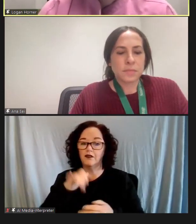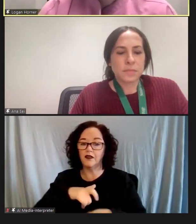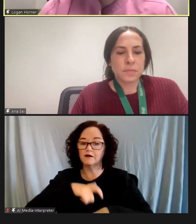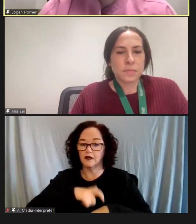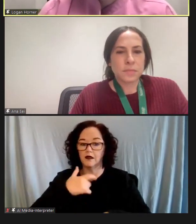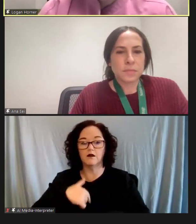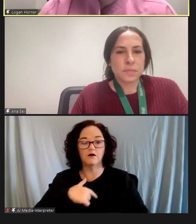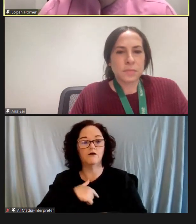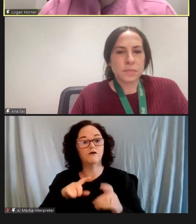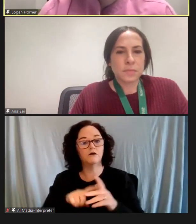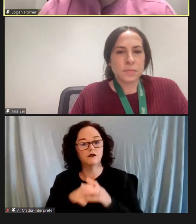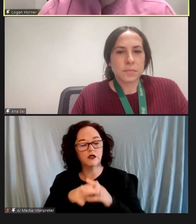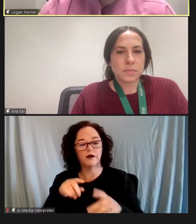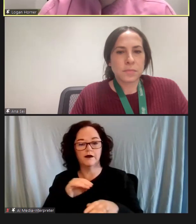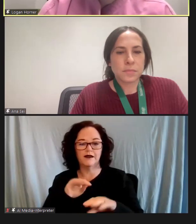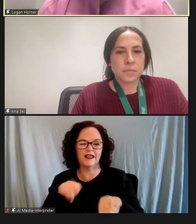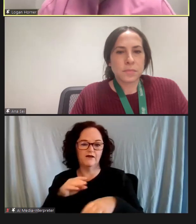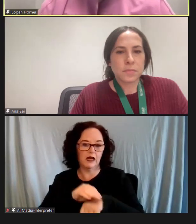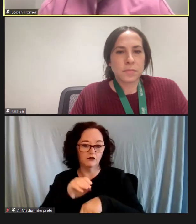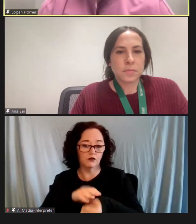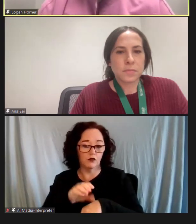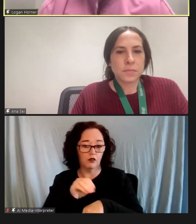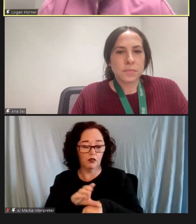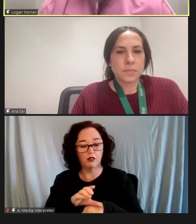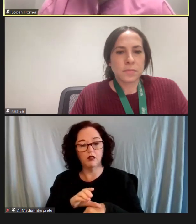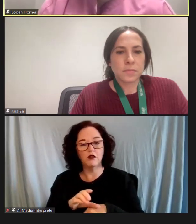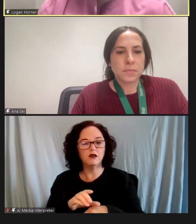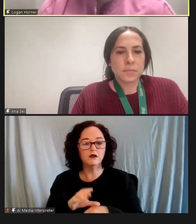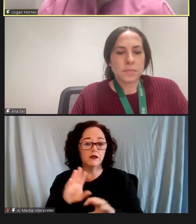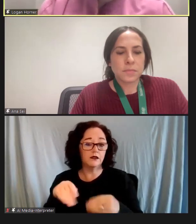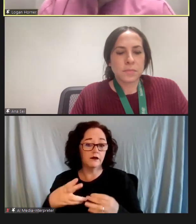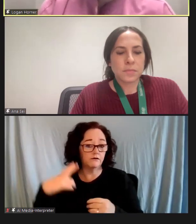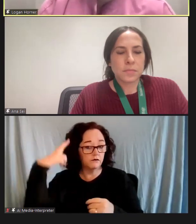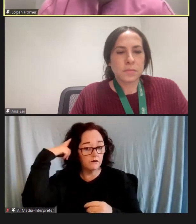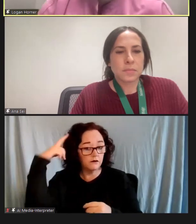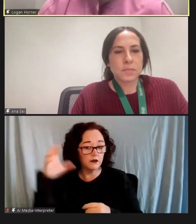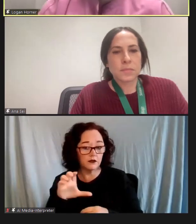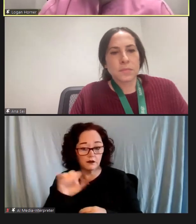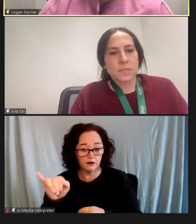a CI and thinking will that be